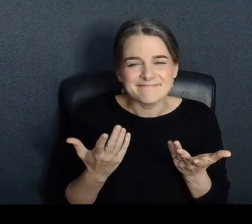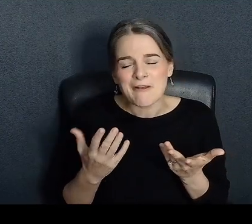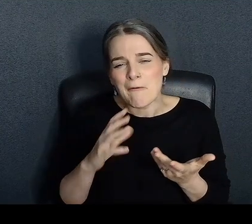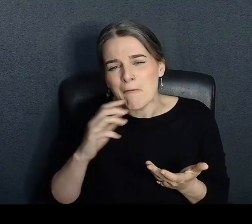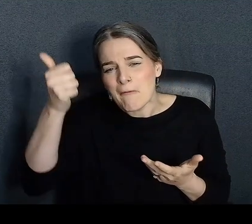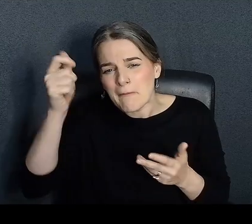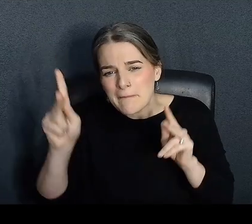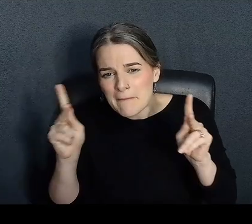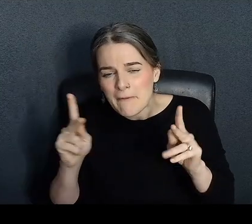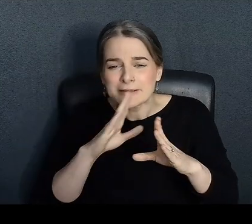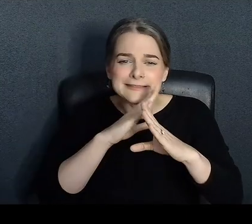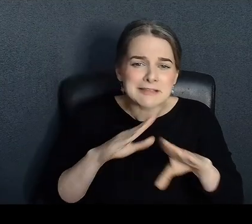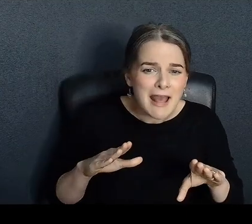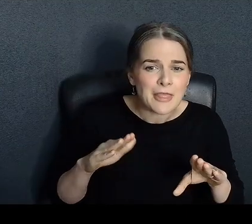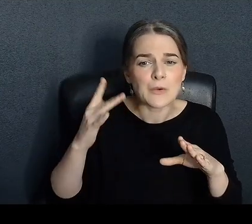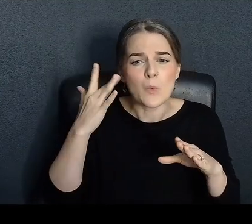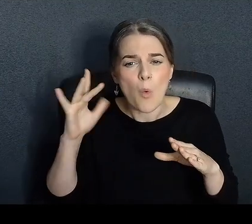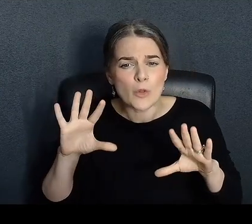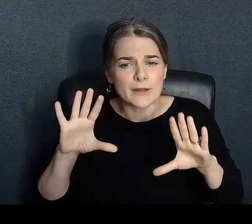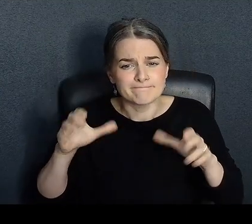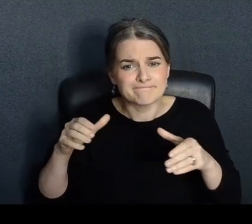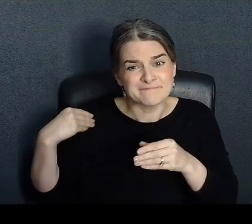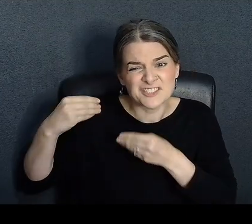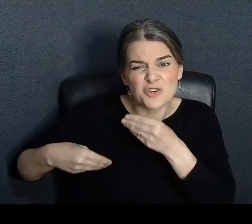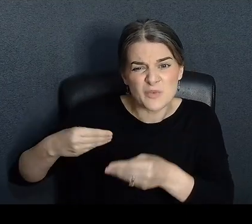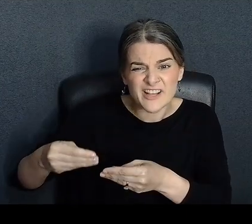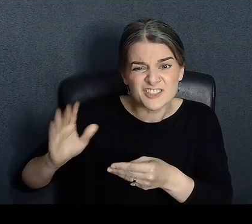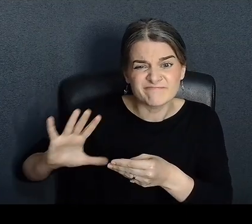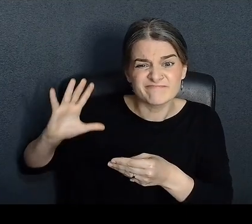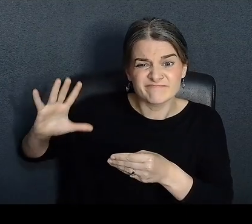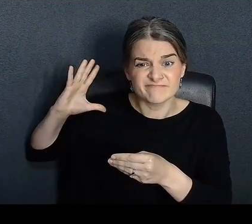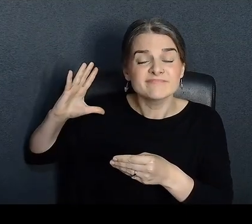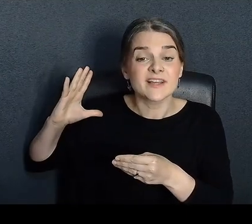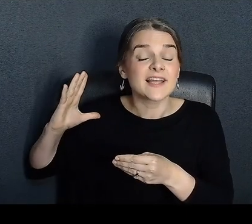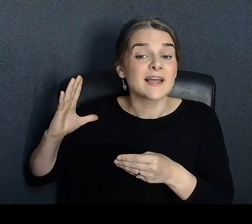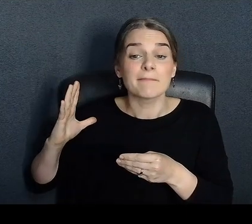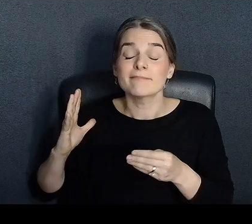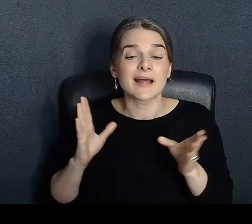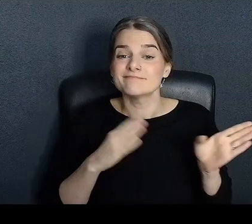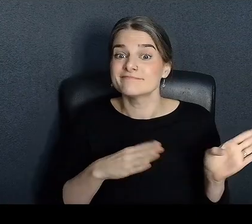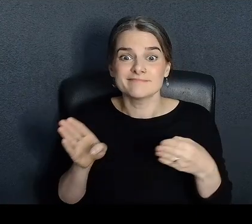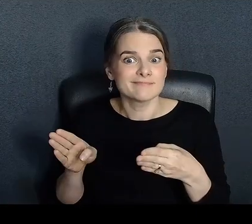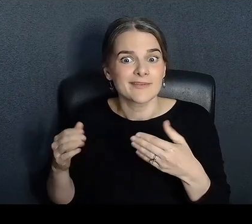It is not the term that the youngins use. They use hearing loss.